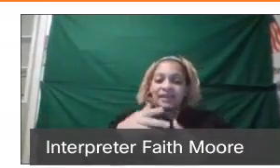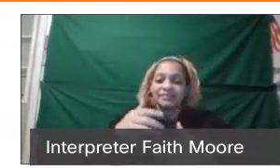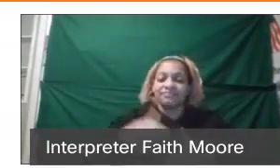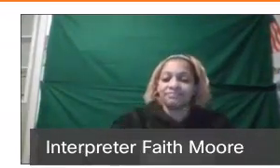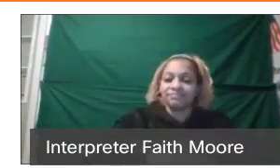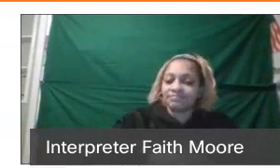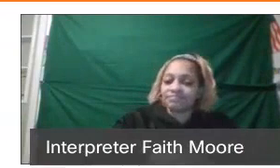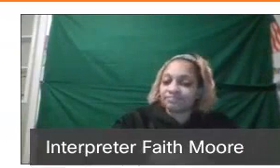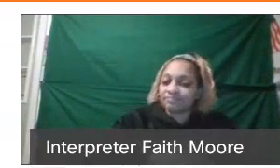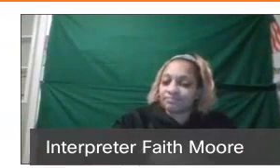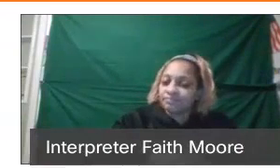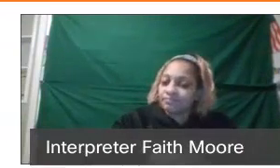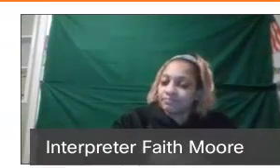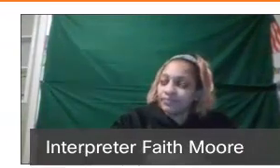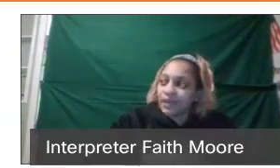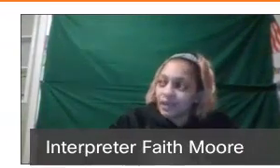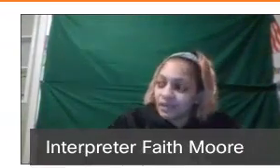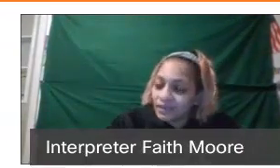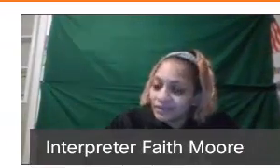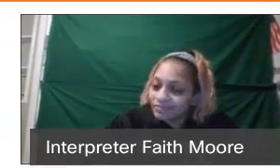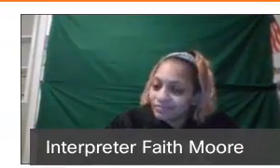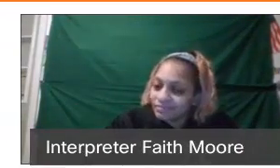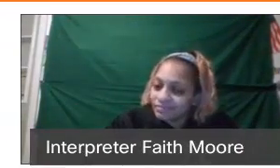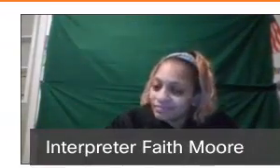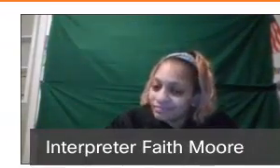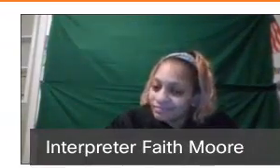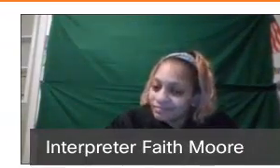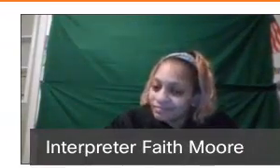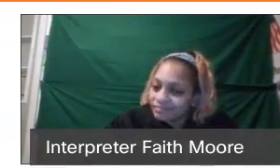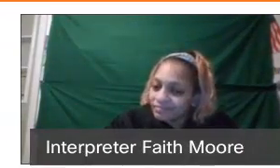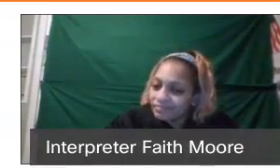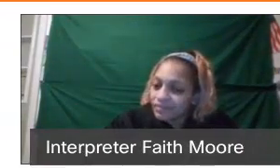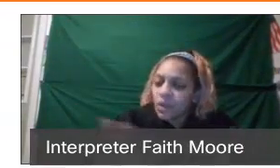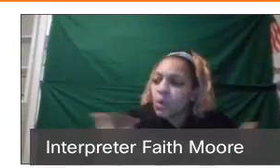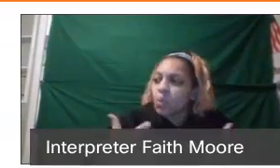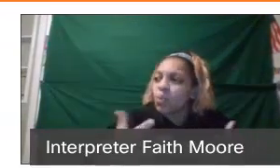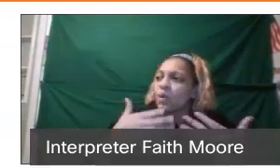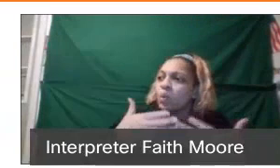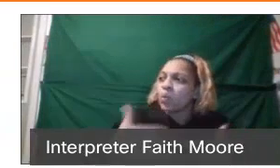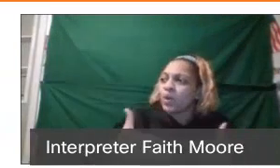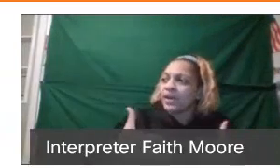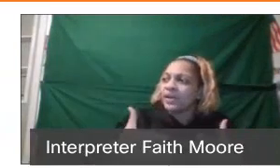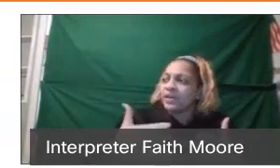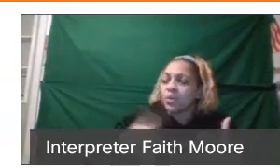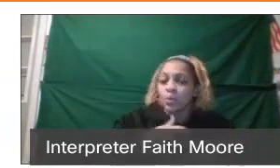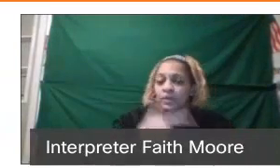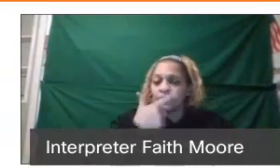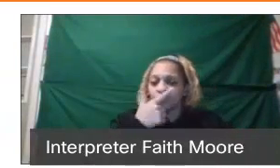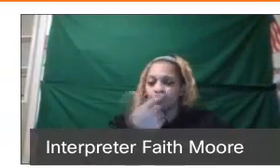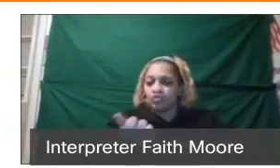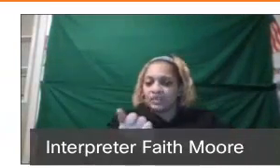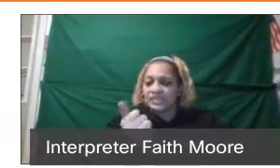I guess in what way are, we are interested in the operation.